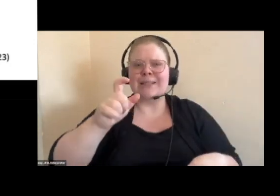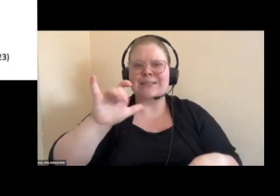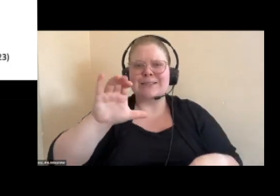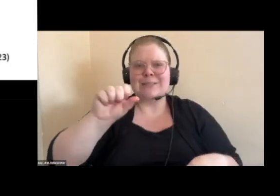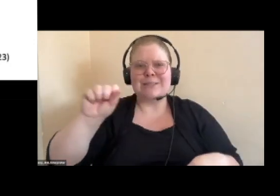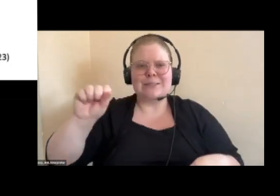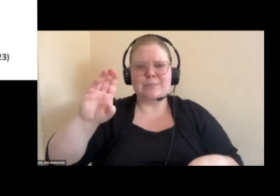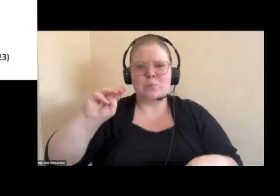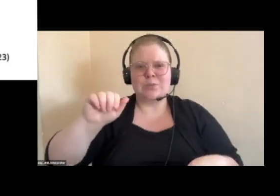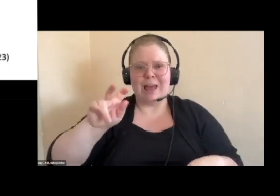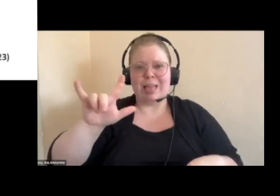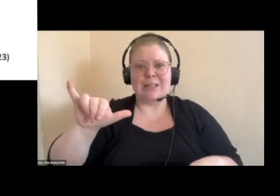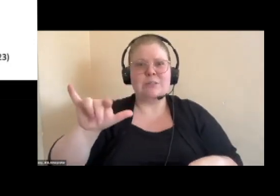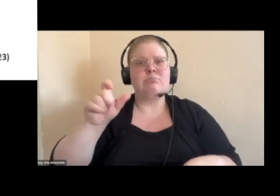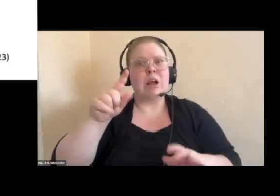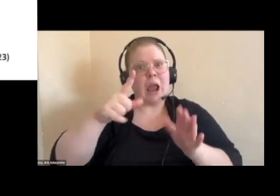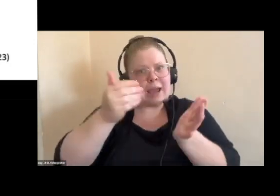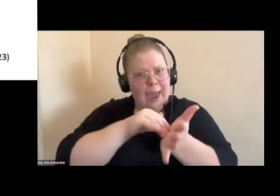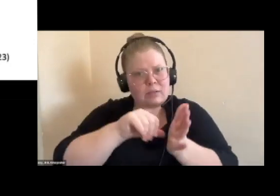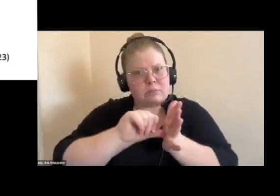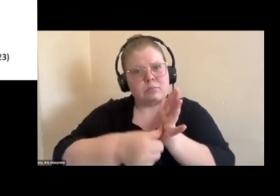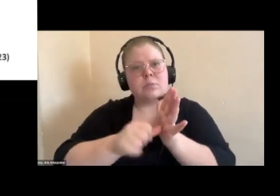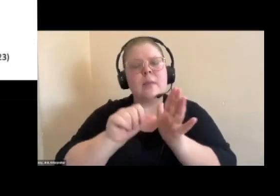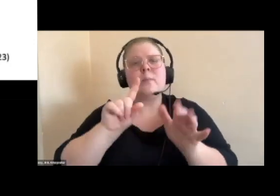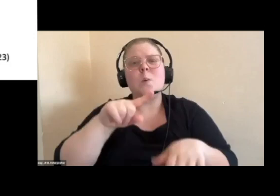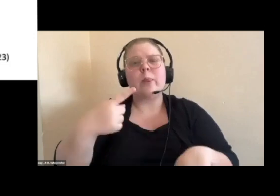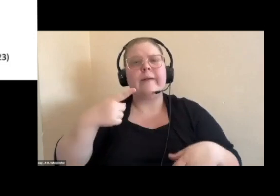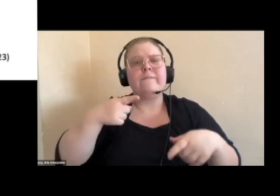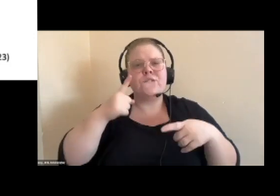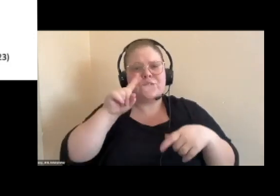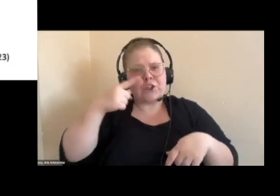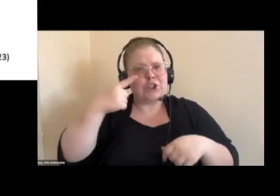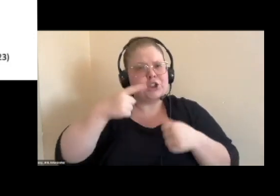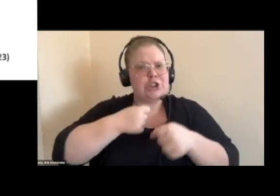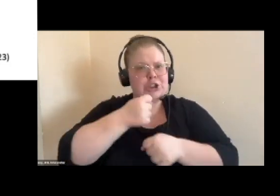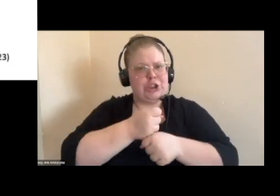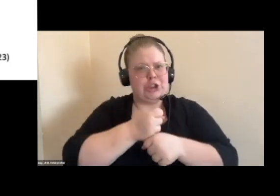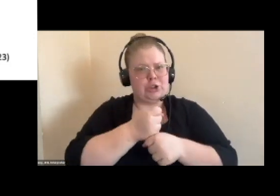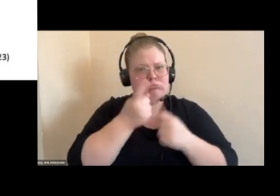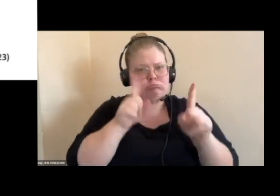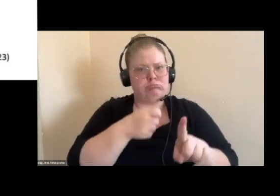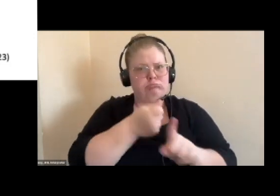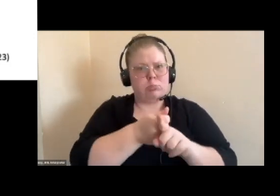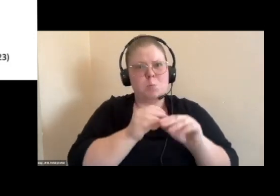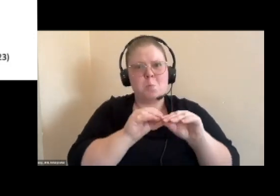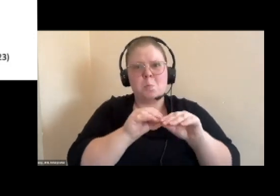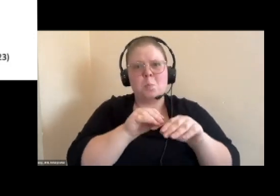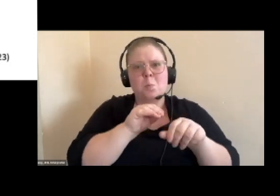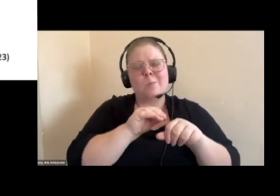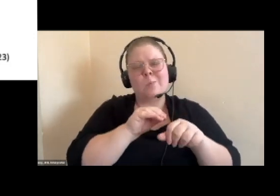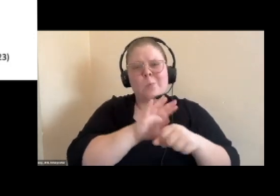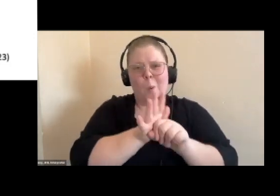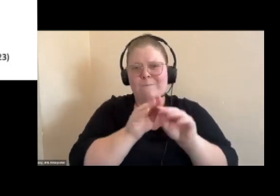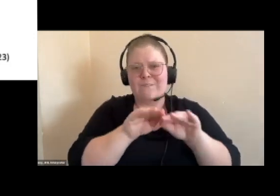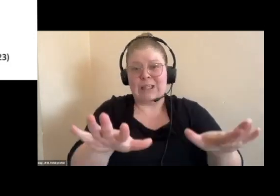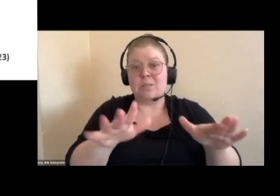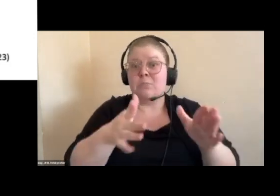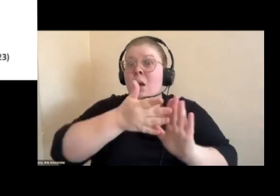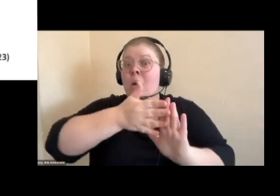this was only for the first year of Covid, so we don't know what happened after that.